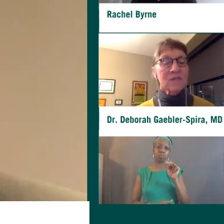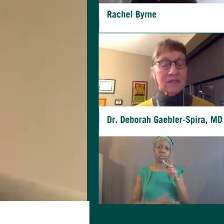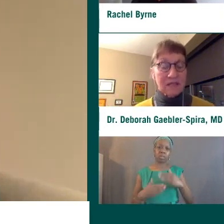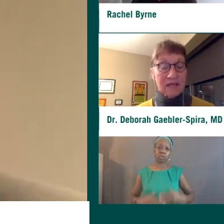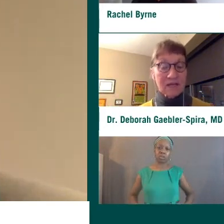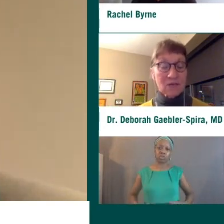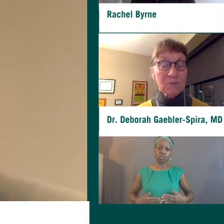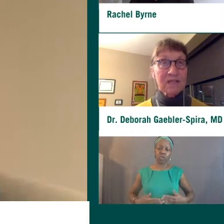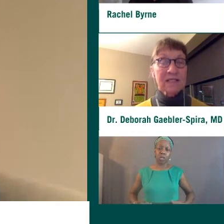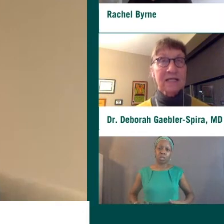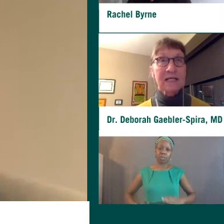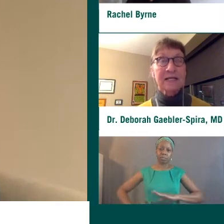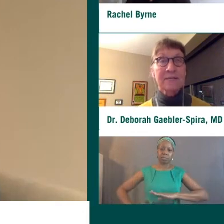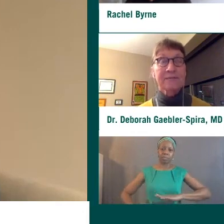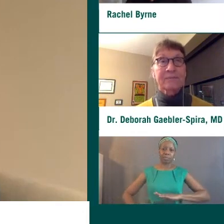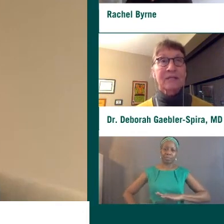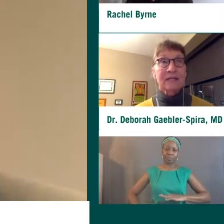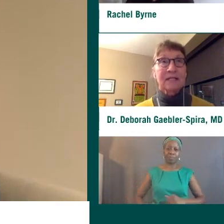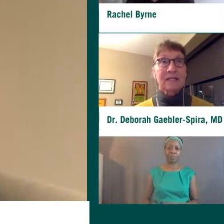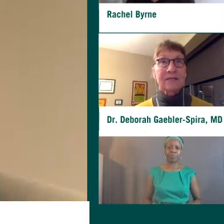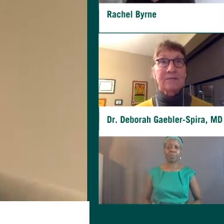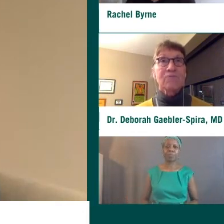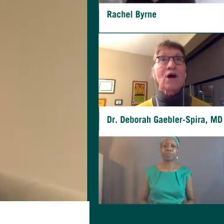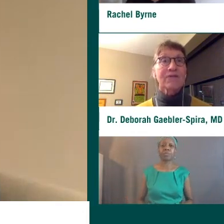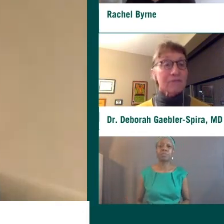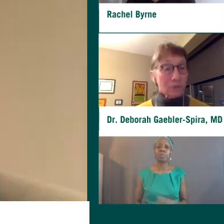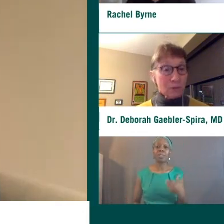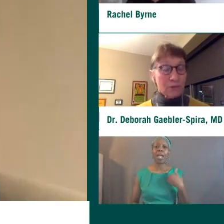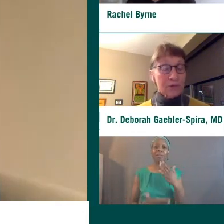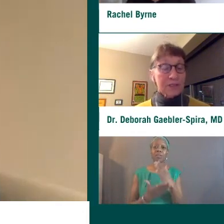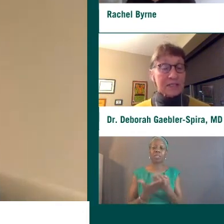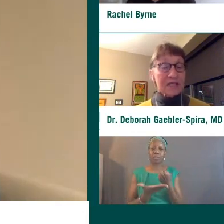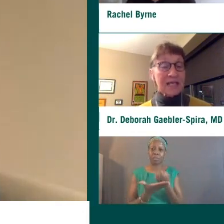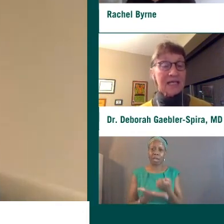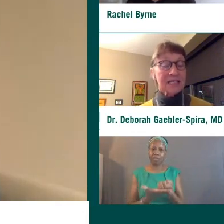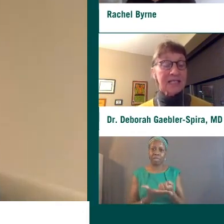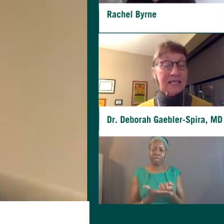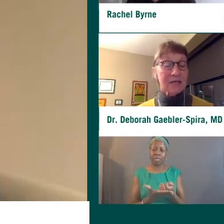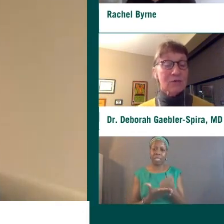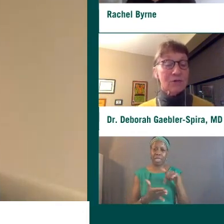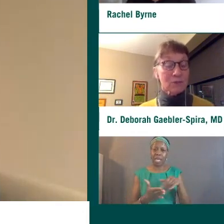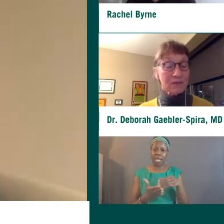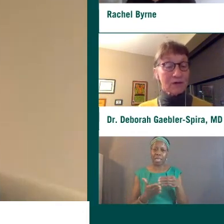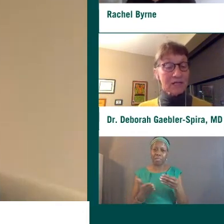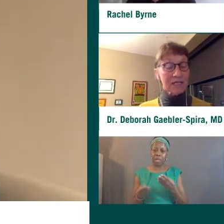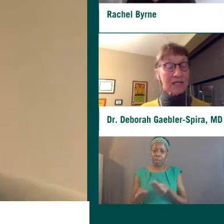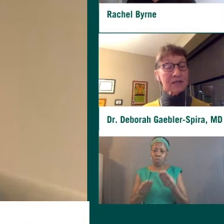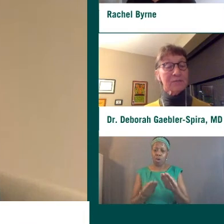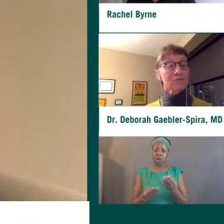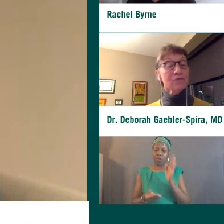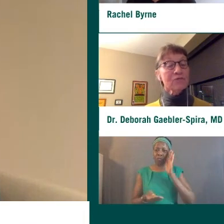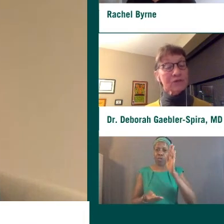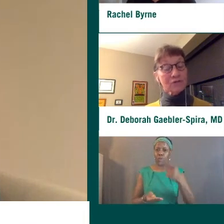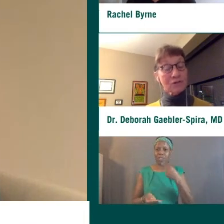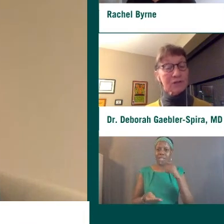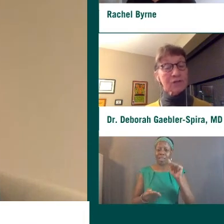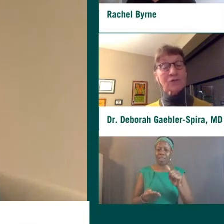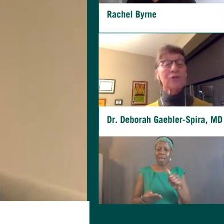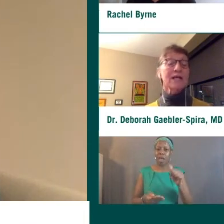that has been brought forward, that horseback riding can improve the trunk control